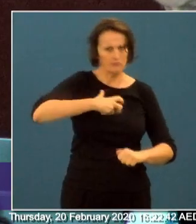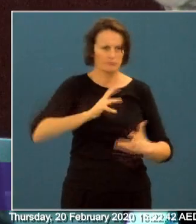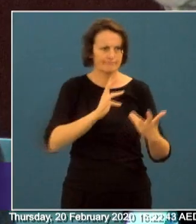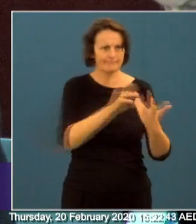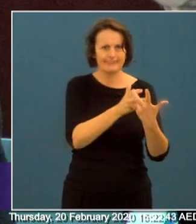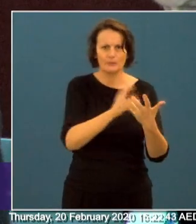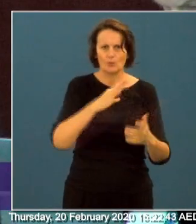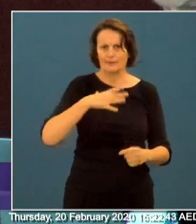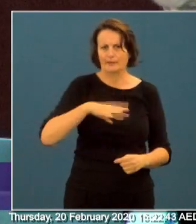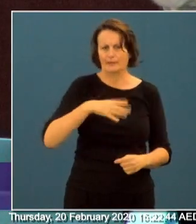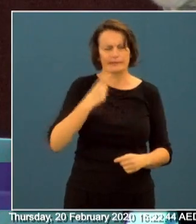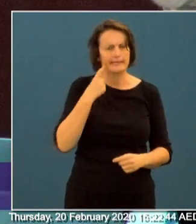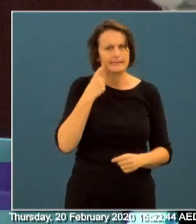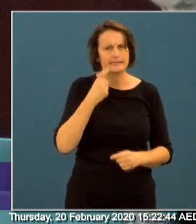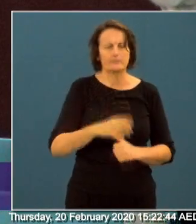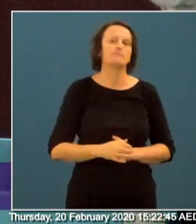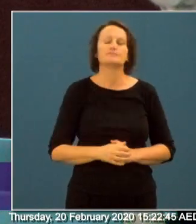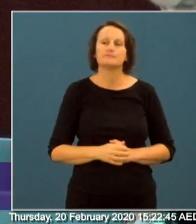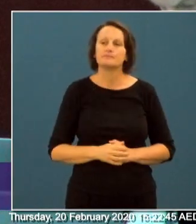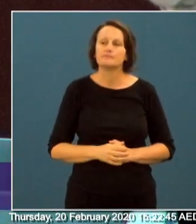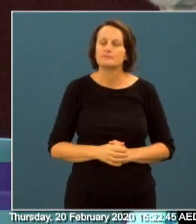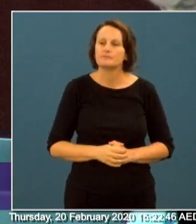Okay. In relation to reasonable adjustments,